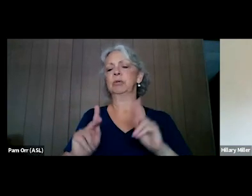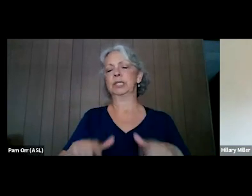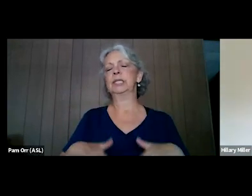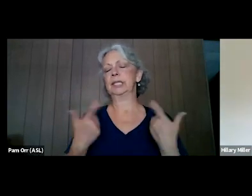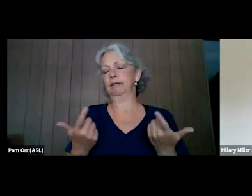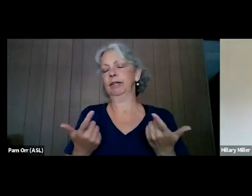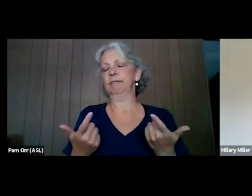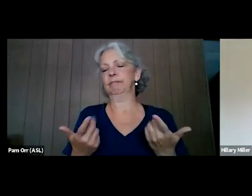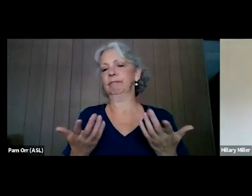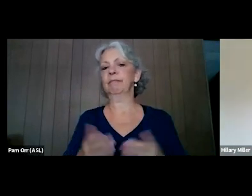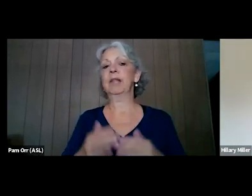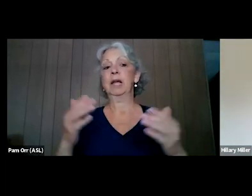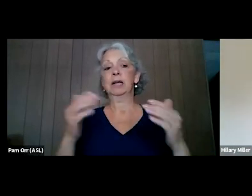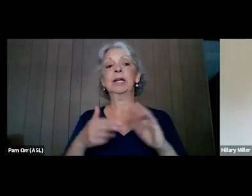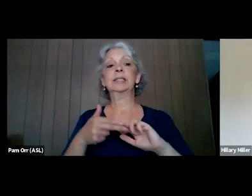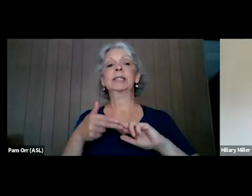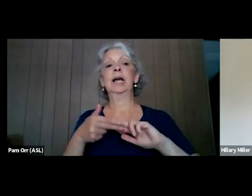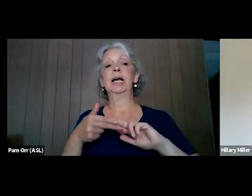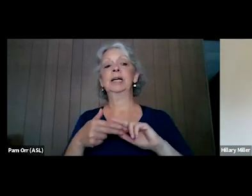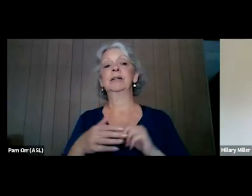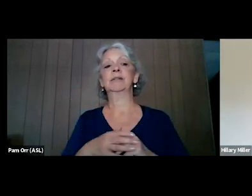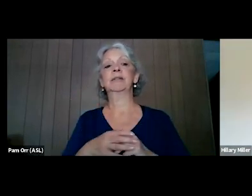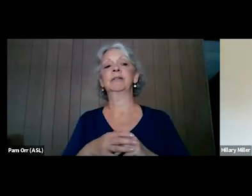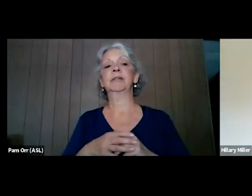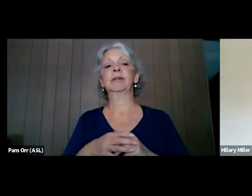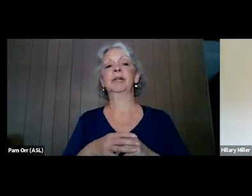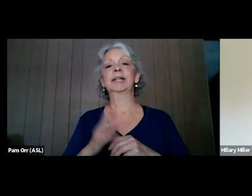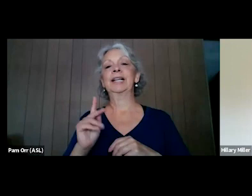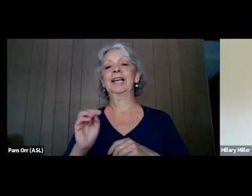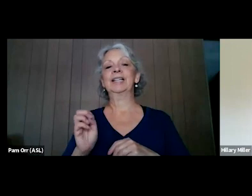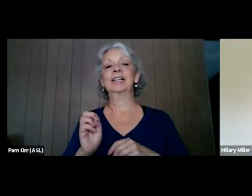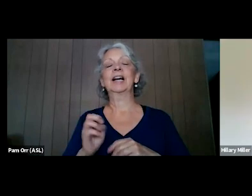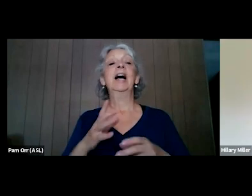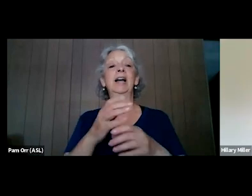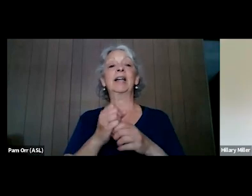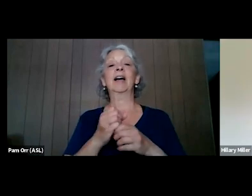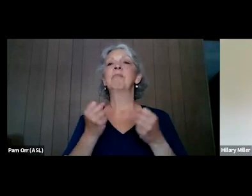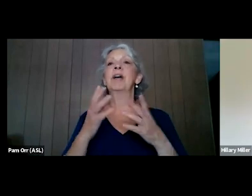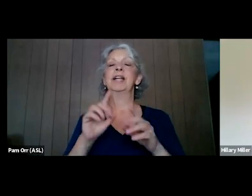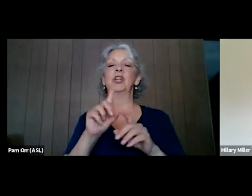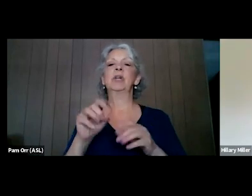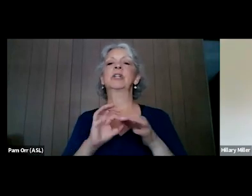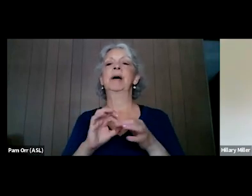Next slide. If you wanna change to the next slide, Kate, I received a lot of questions about xylazine test strips.